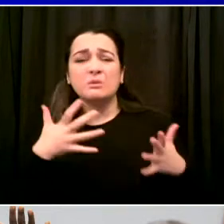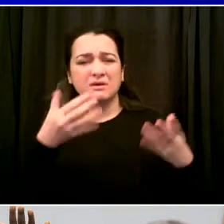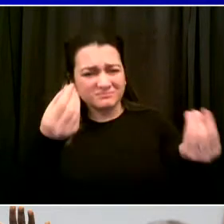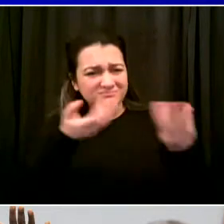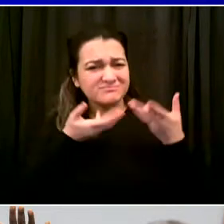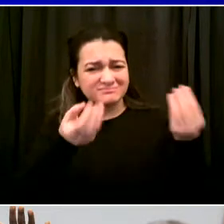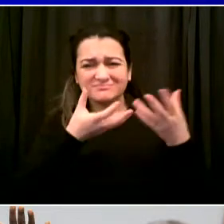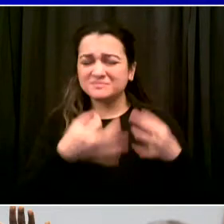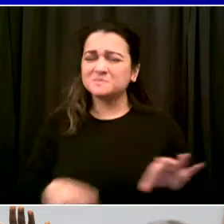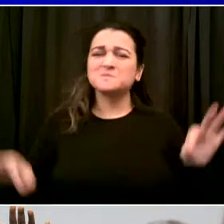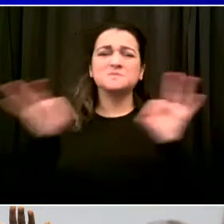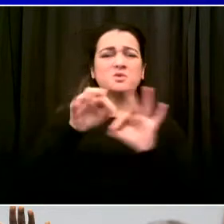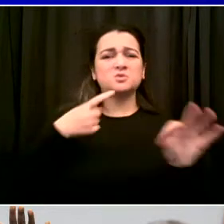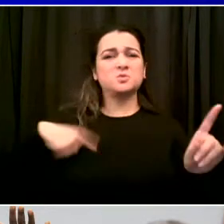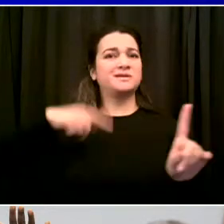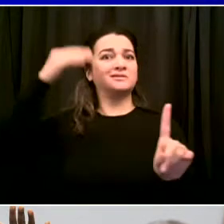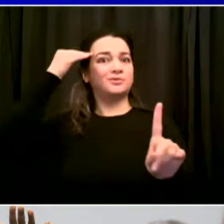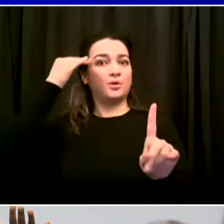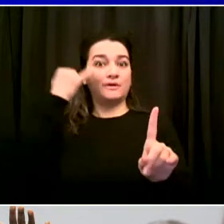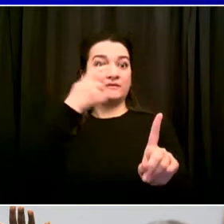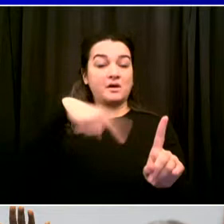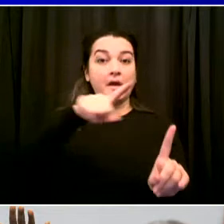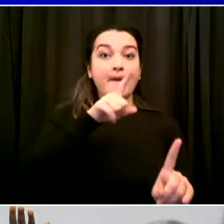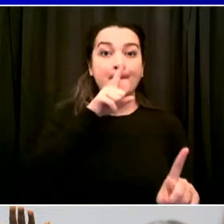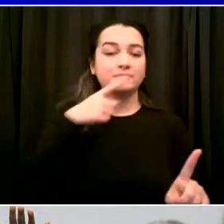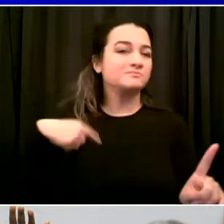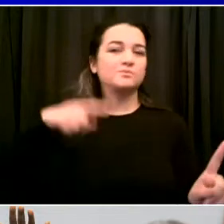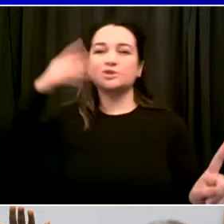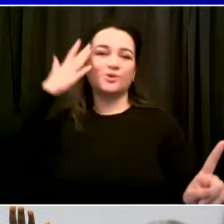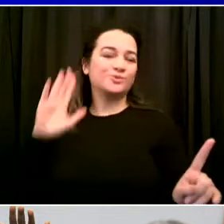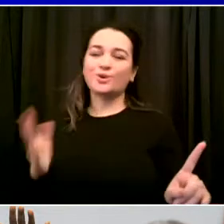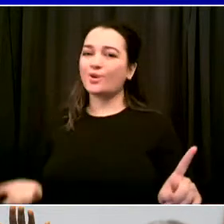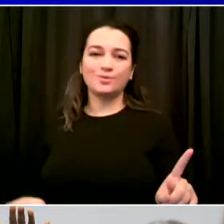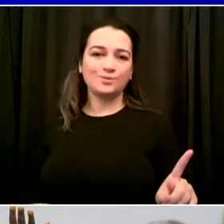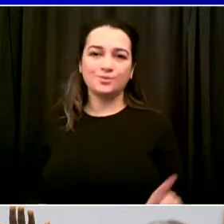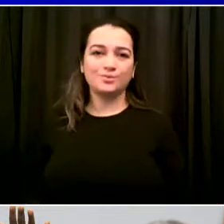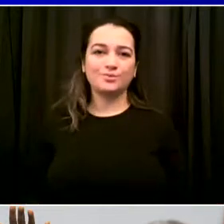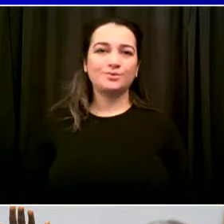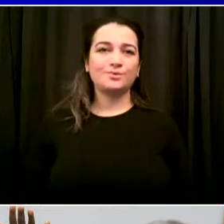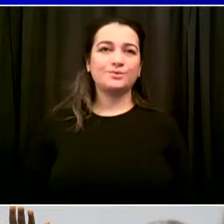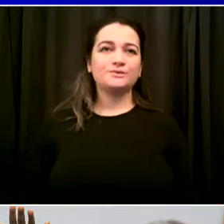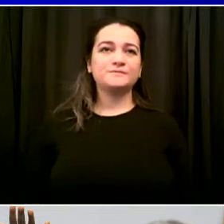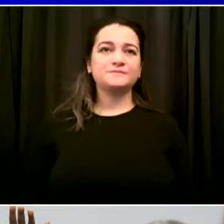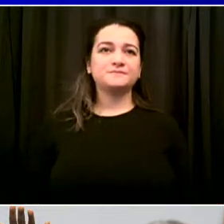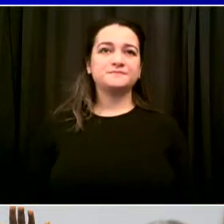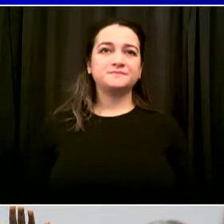THAT, , LOA T T OF INFORMATION A LOT OF CLEAR ANSWEWESR, BUT ESPECIALLY THE VOICES OF TRUSTED LEADERS ARE FROMOM THE COMMUNITY, AND OUR FAITH